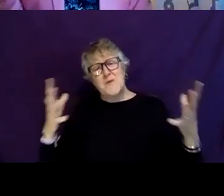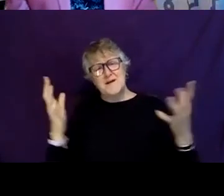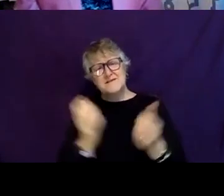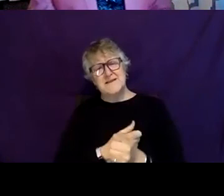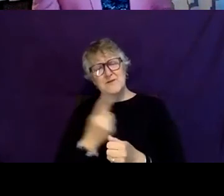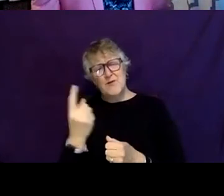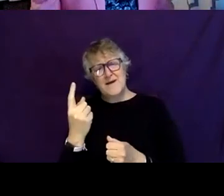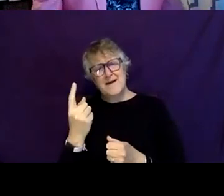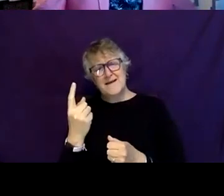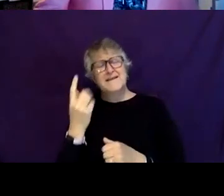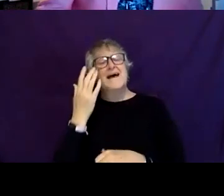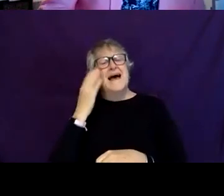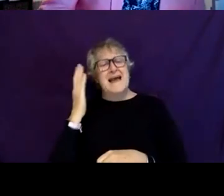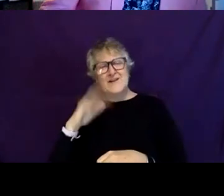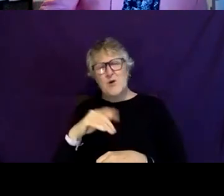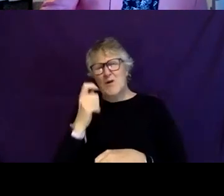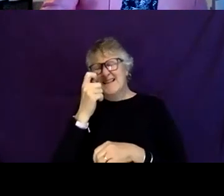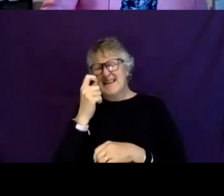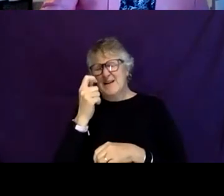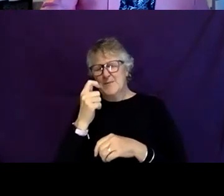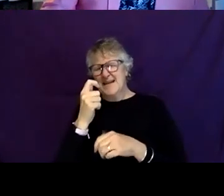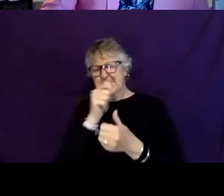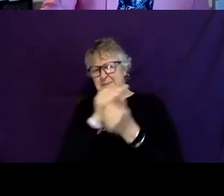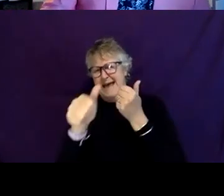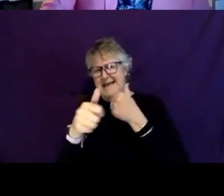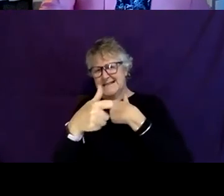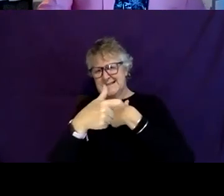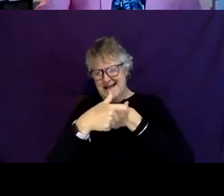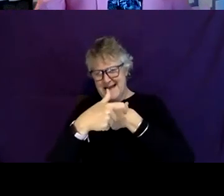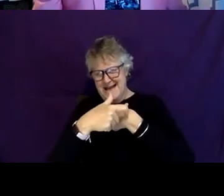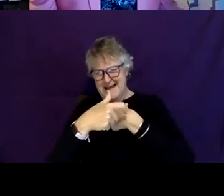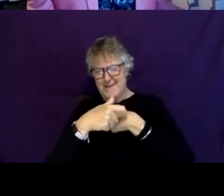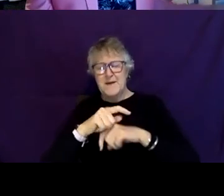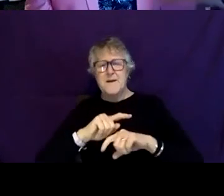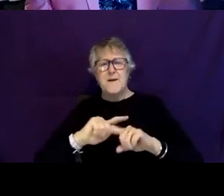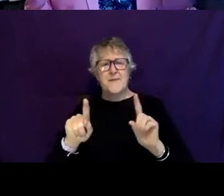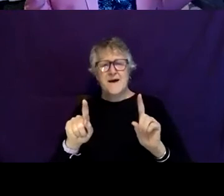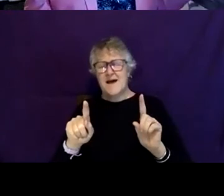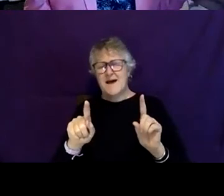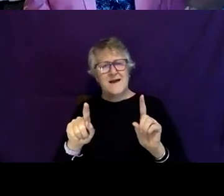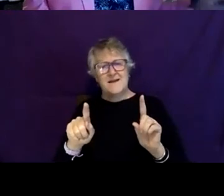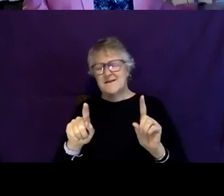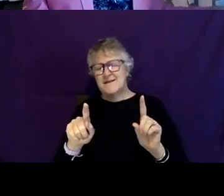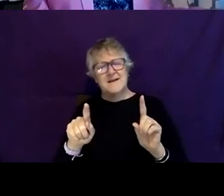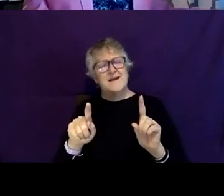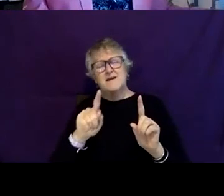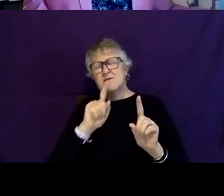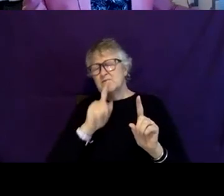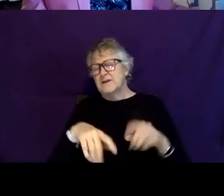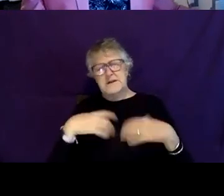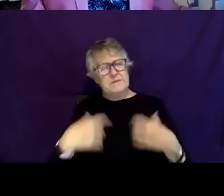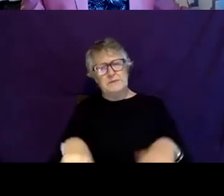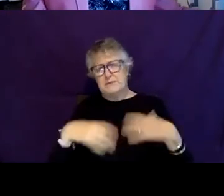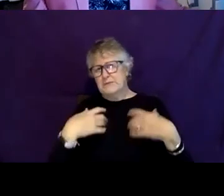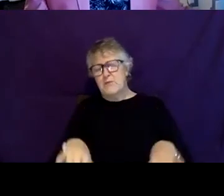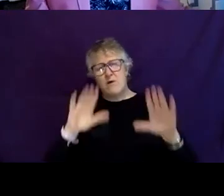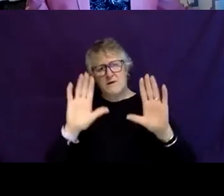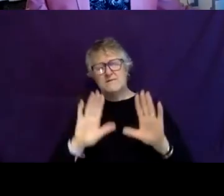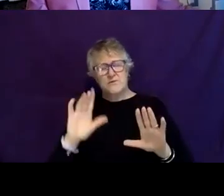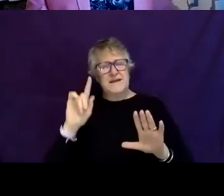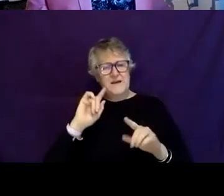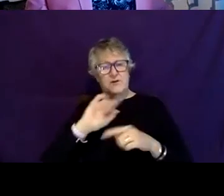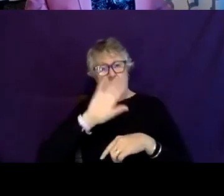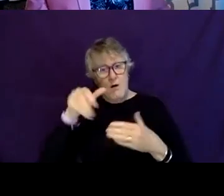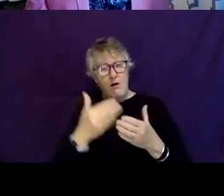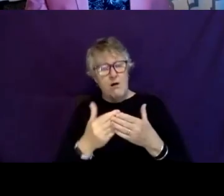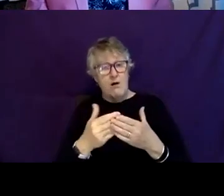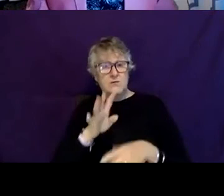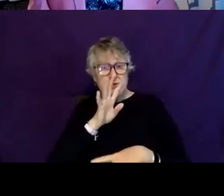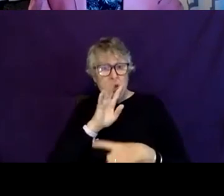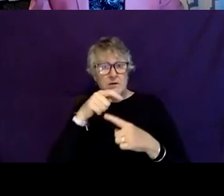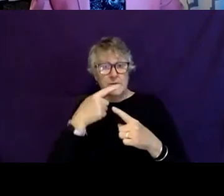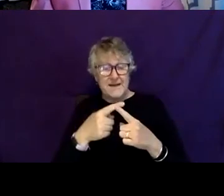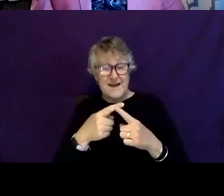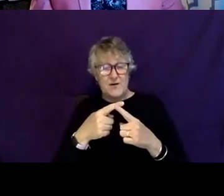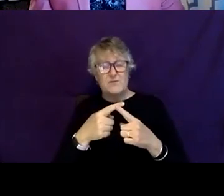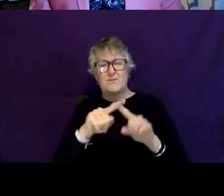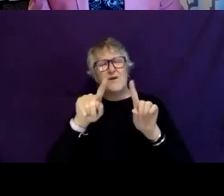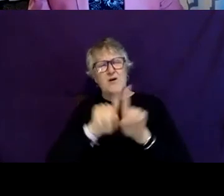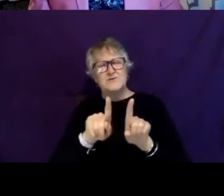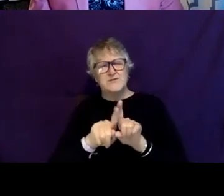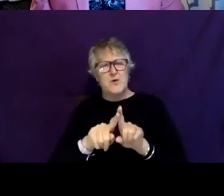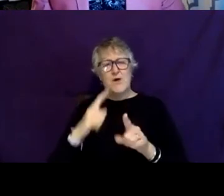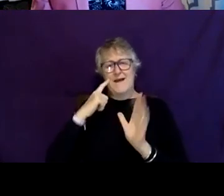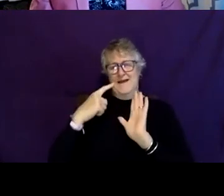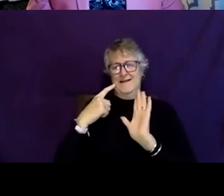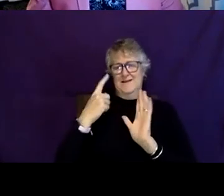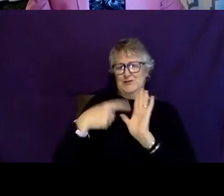We held on to the majority of participants throughout and it was a pleasure to hear you all, not only talk about this but be able to witness that relationship that you have with each other and the work that you're doing.